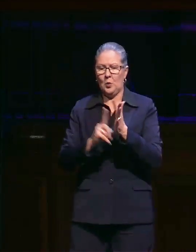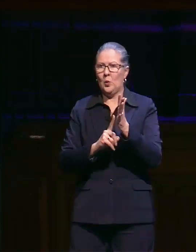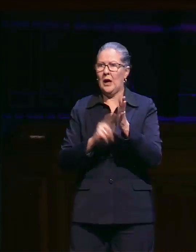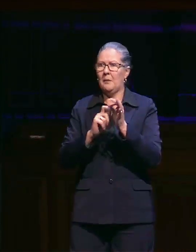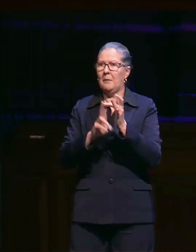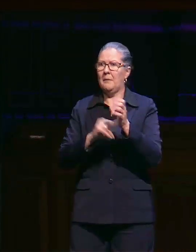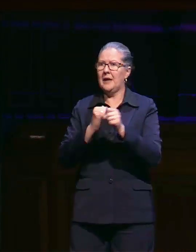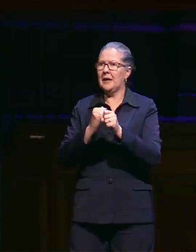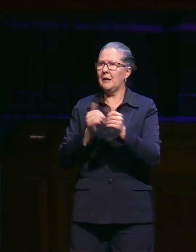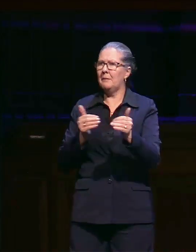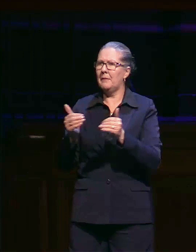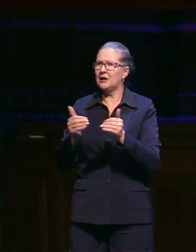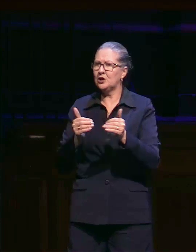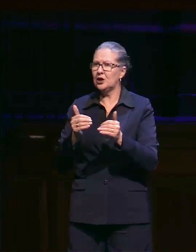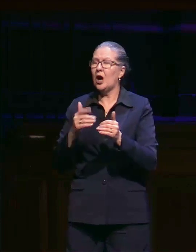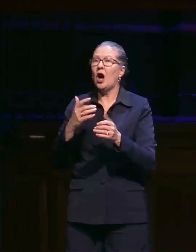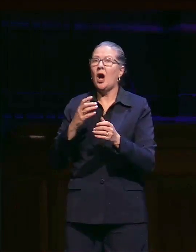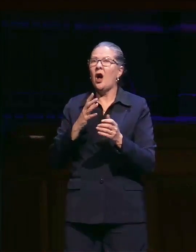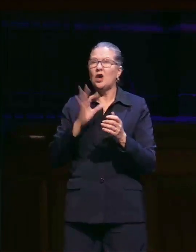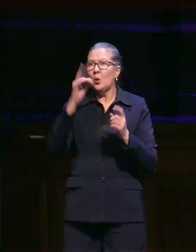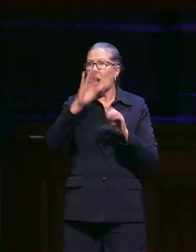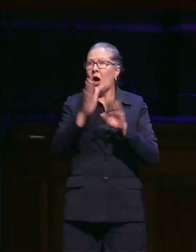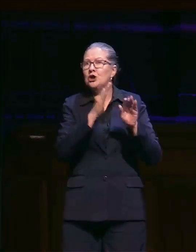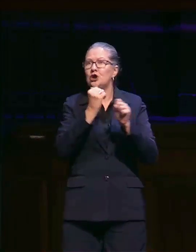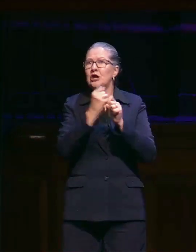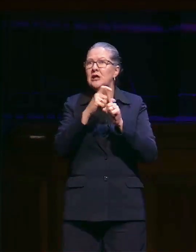getting beyond GDP is well and good but what does it mean in practice well let